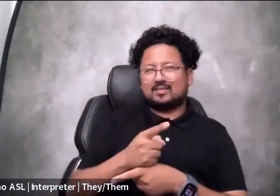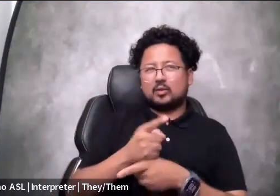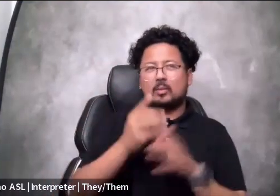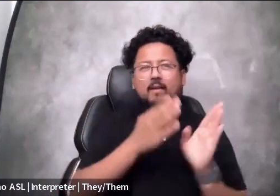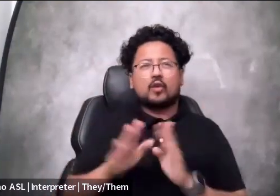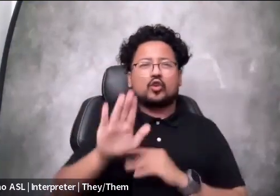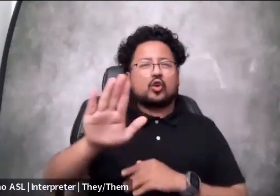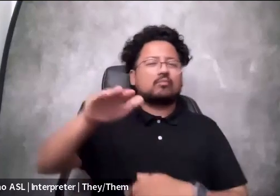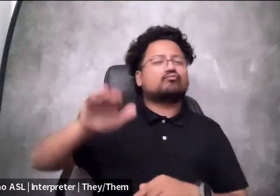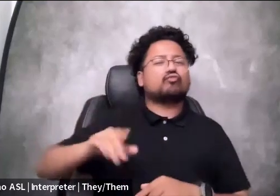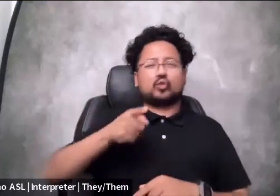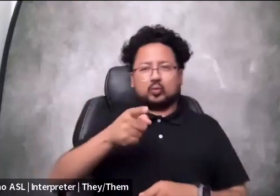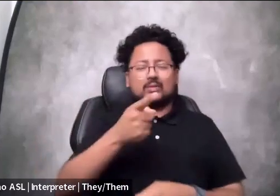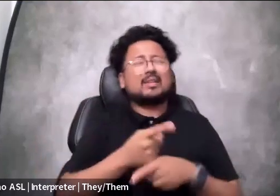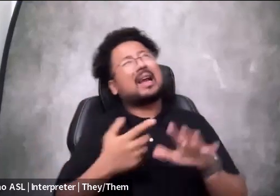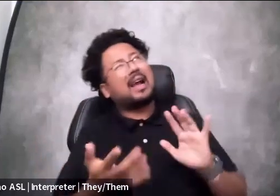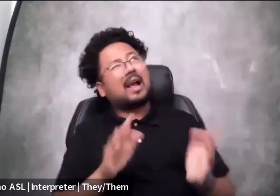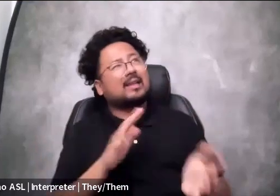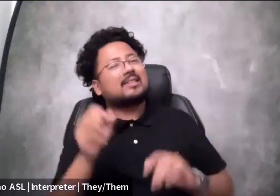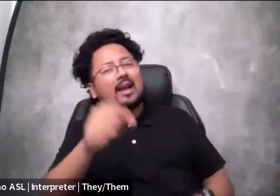Kind of. Yeah. Who's the reader? You actually got.